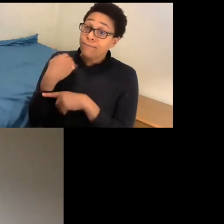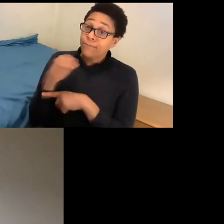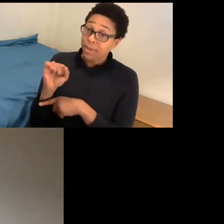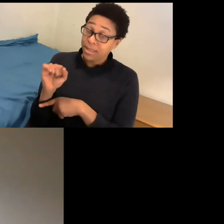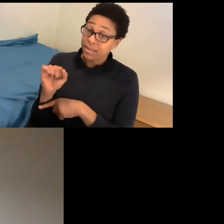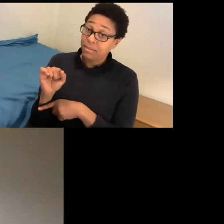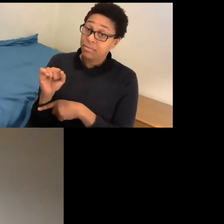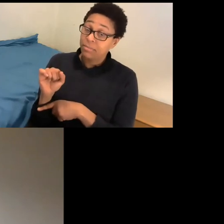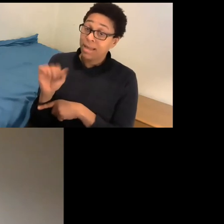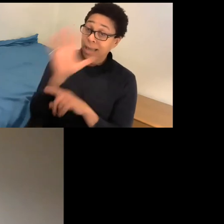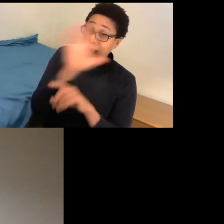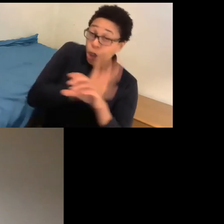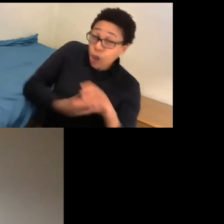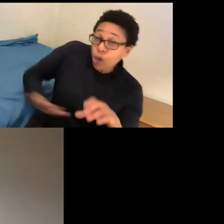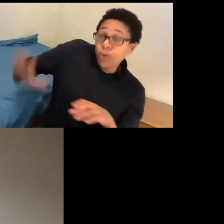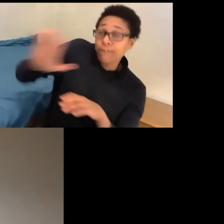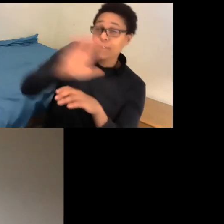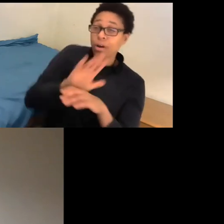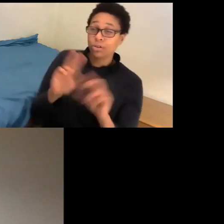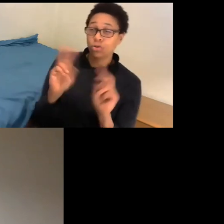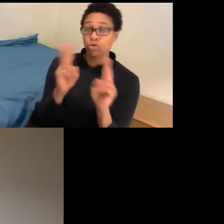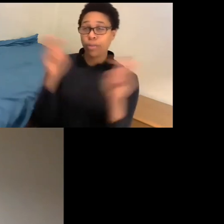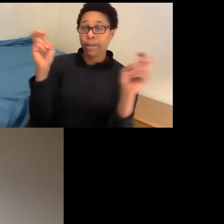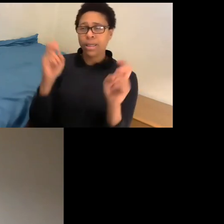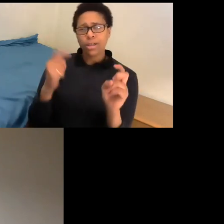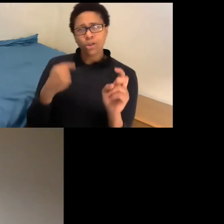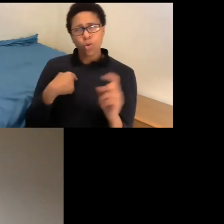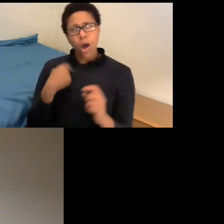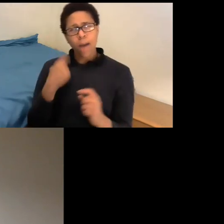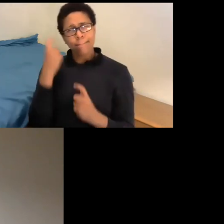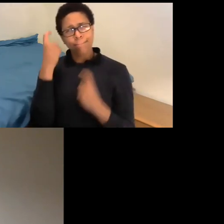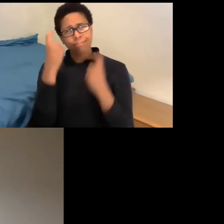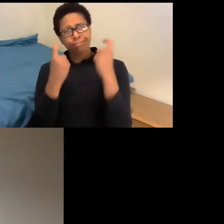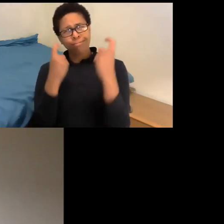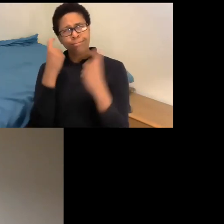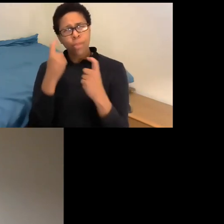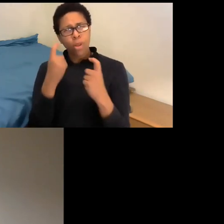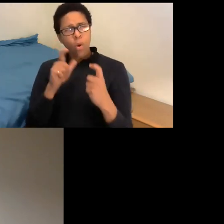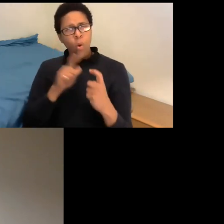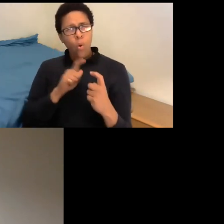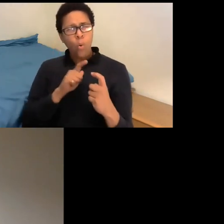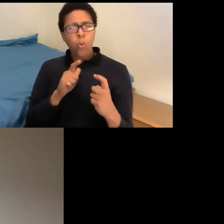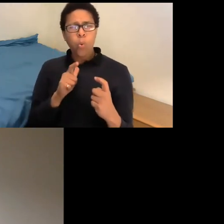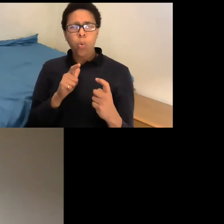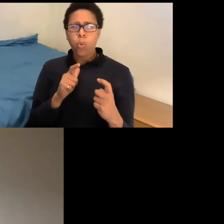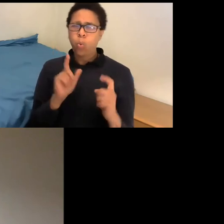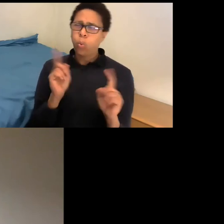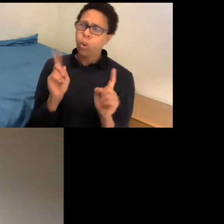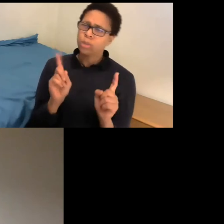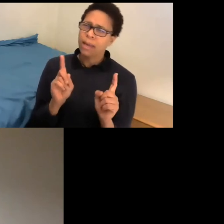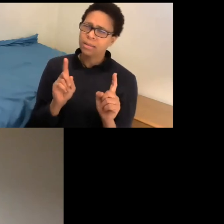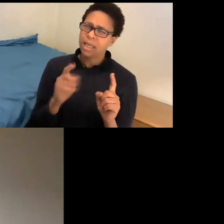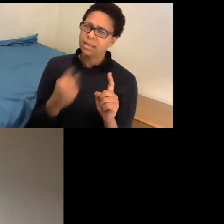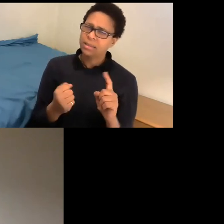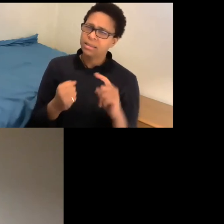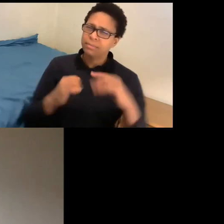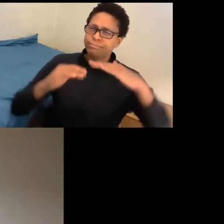has prominent sub disciplines. So I'm curious whether Islamic feminism, for example, would explain feminist values, such as